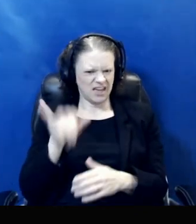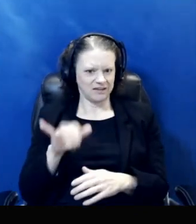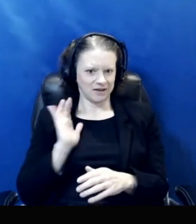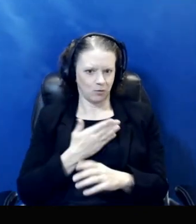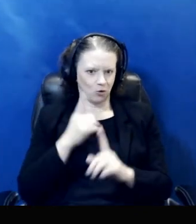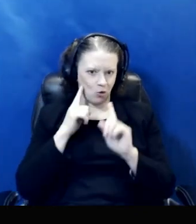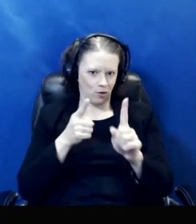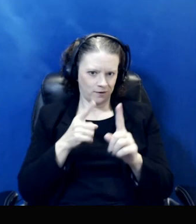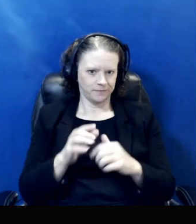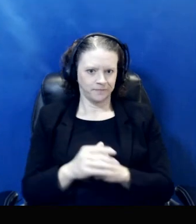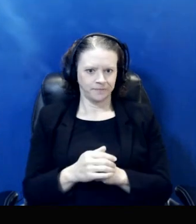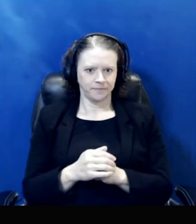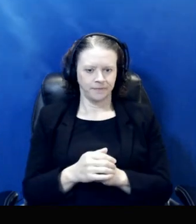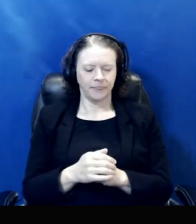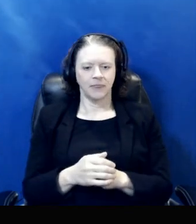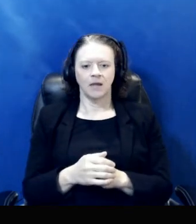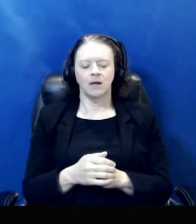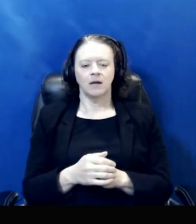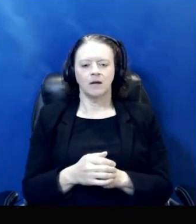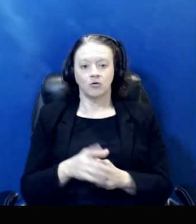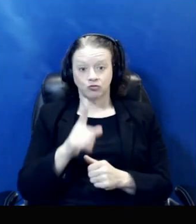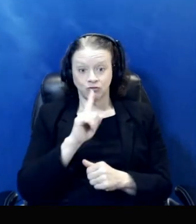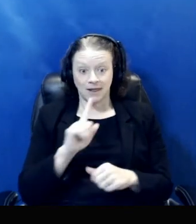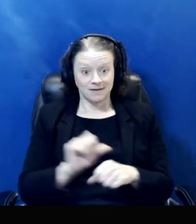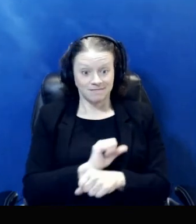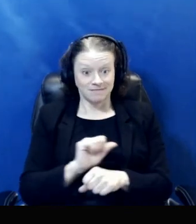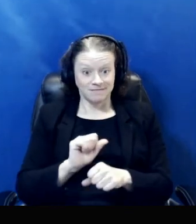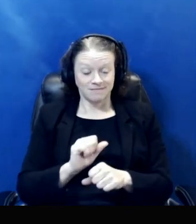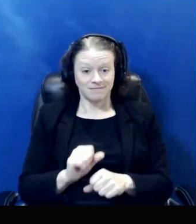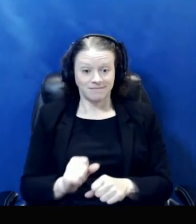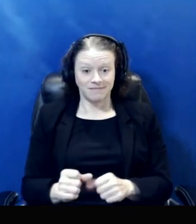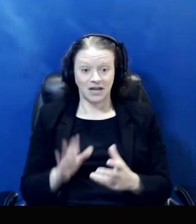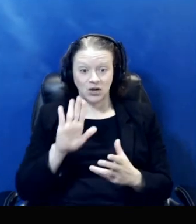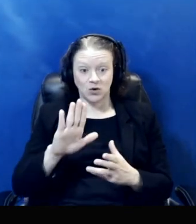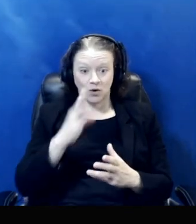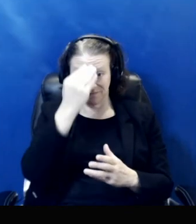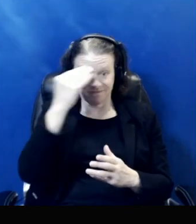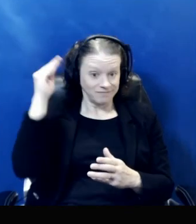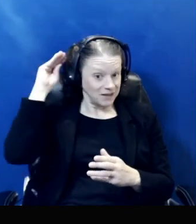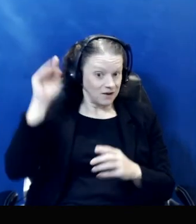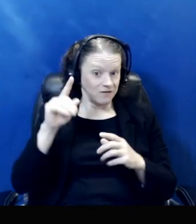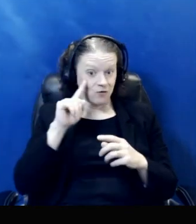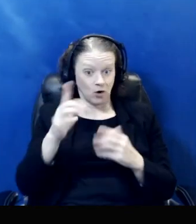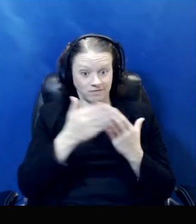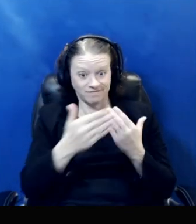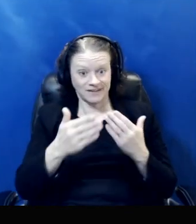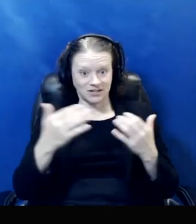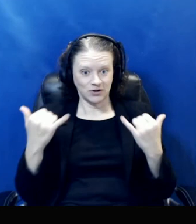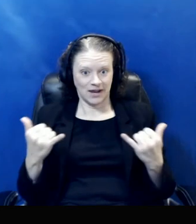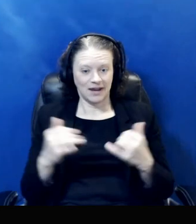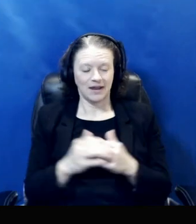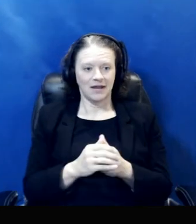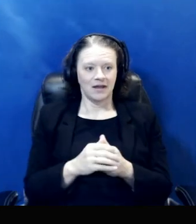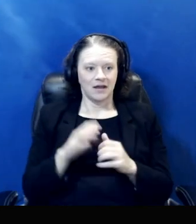And so really, the key takeaways from all of today. You can find the new Xbox Accessibility Guidelines